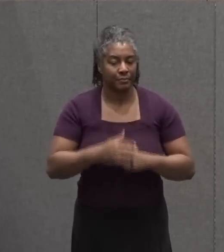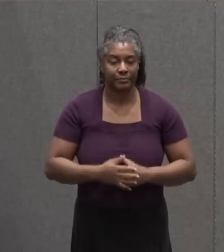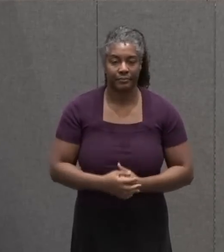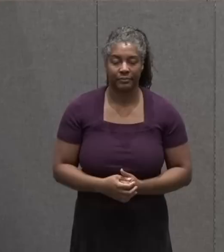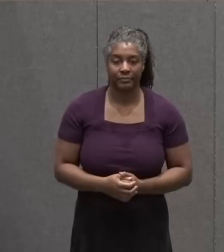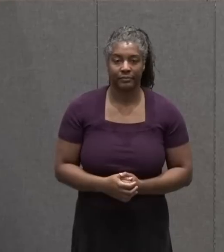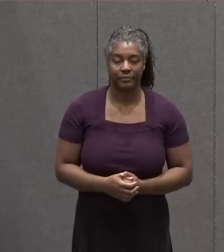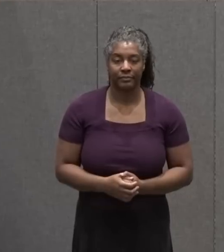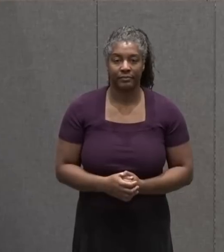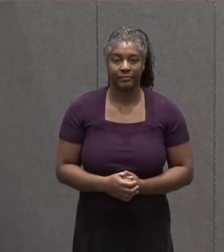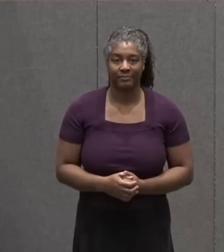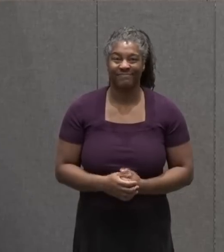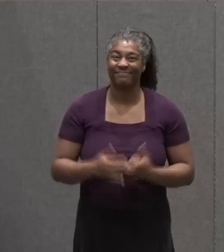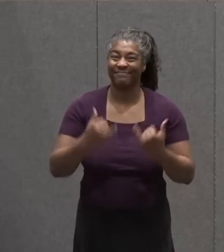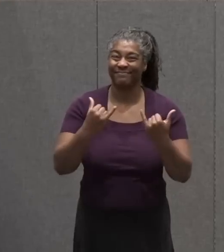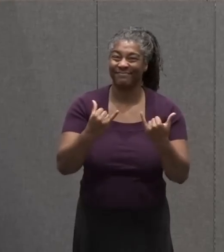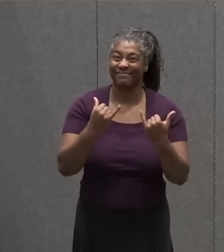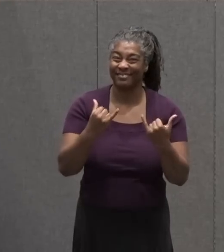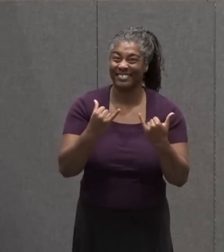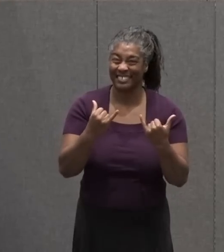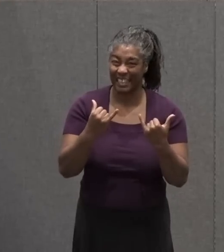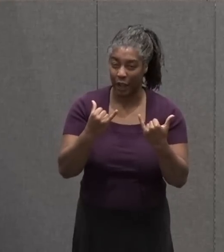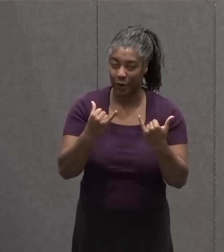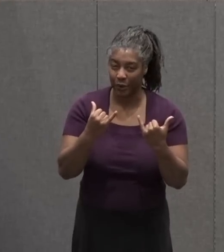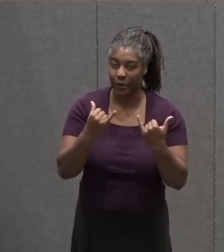and workout our brains. Okay.